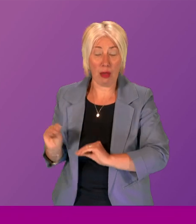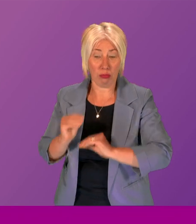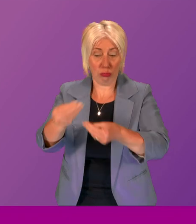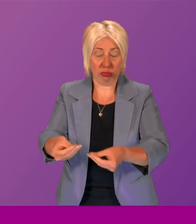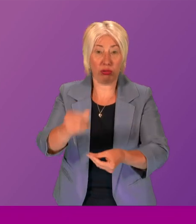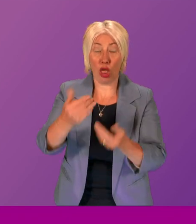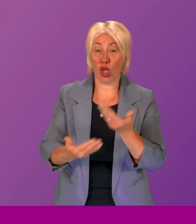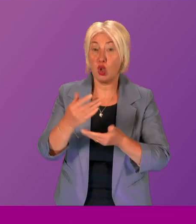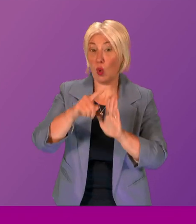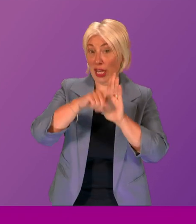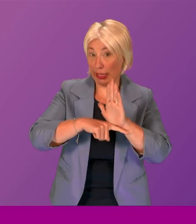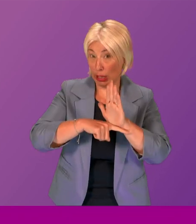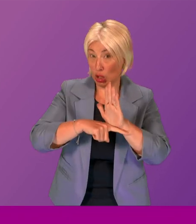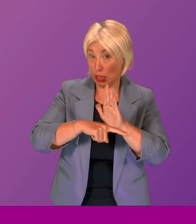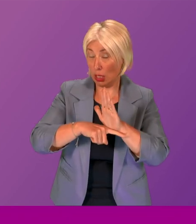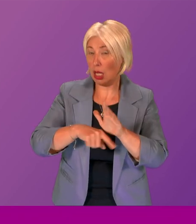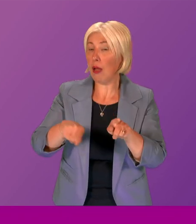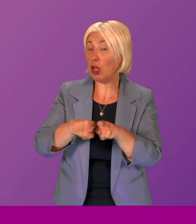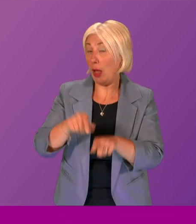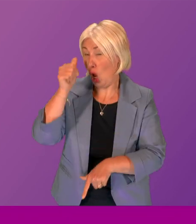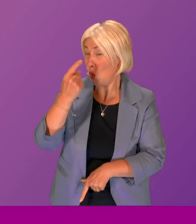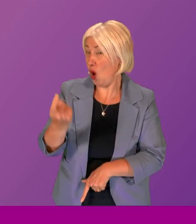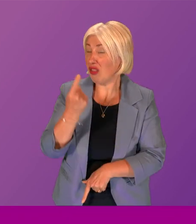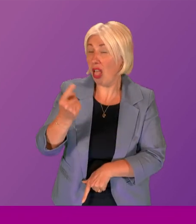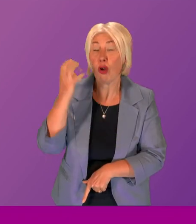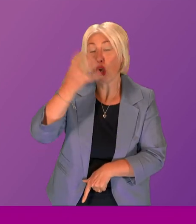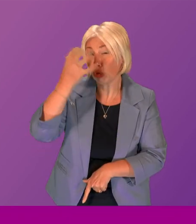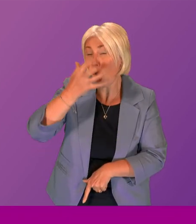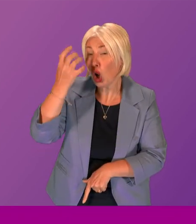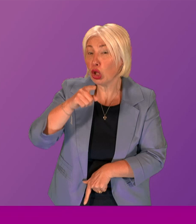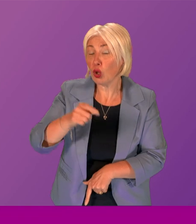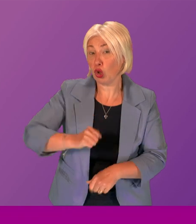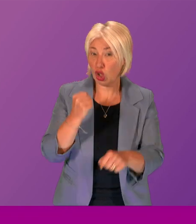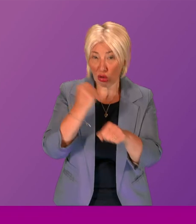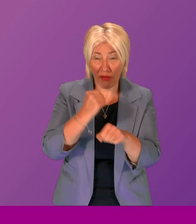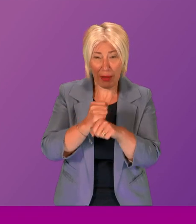legislation. I know that she also has concerns about the Scottish Government action in this